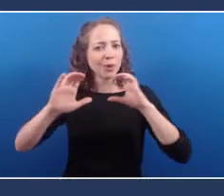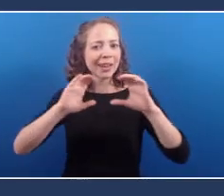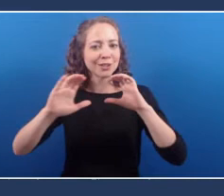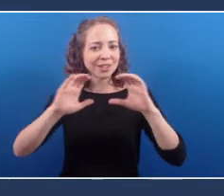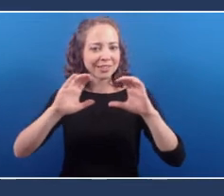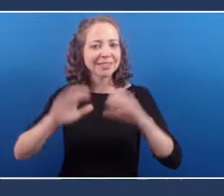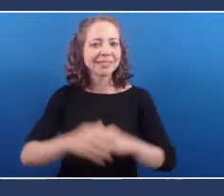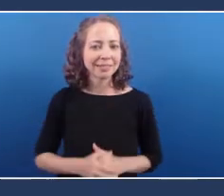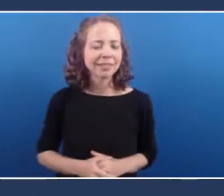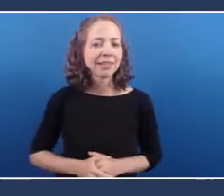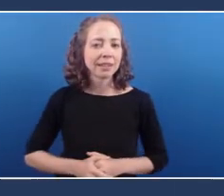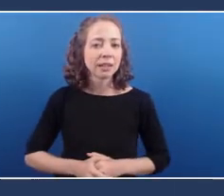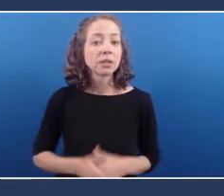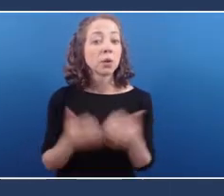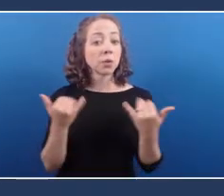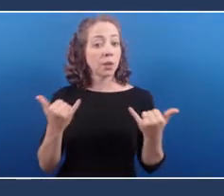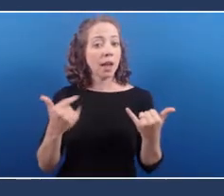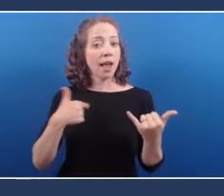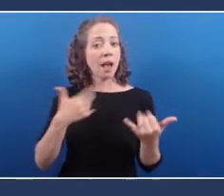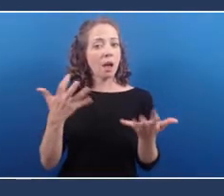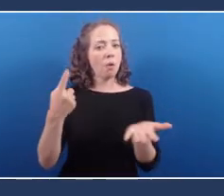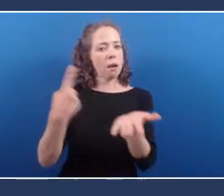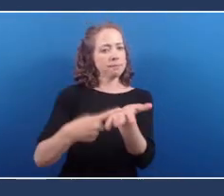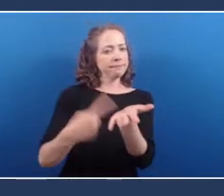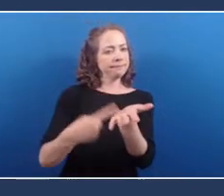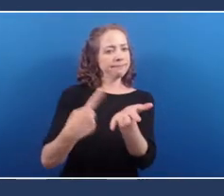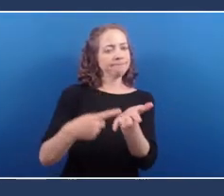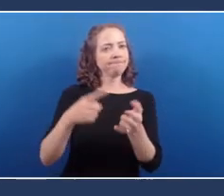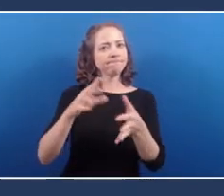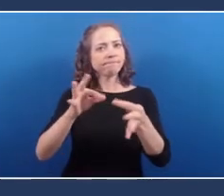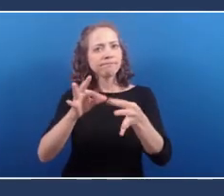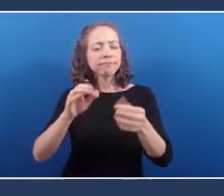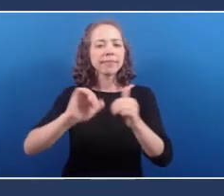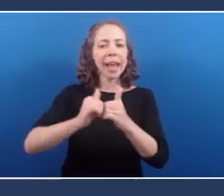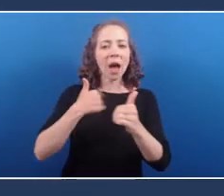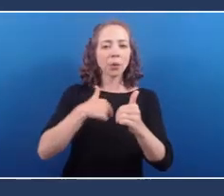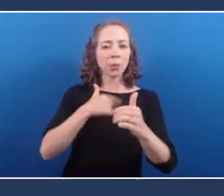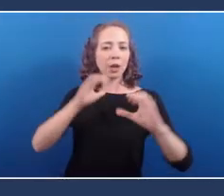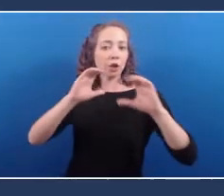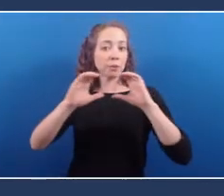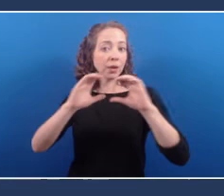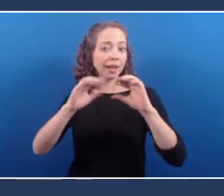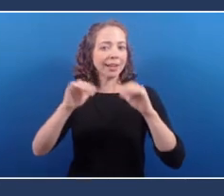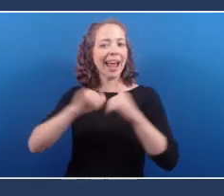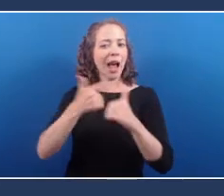So, today, I want to talk a little bit about how we are communicating and taking care of ourselves.